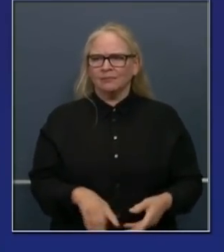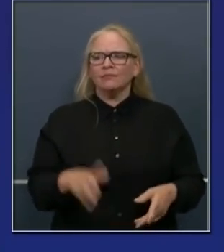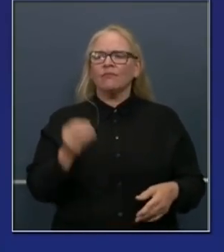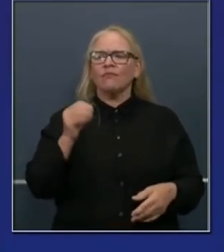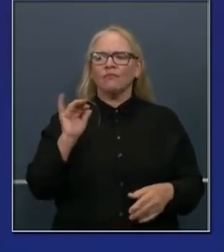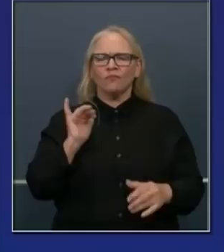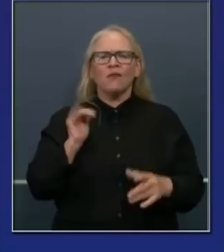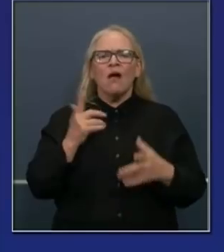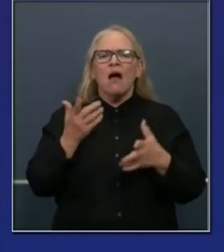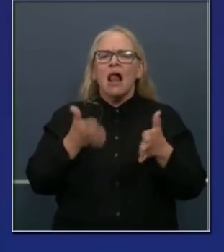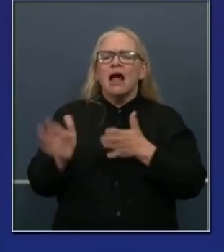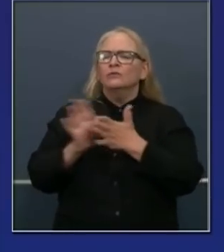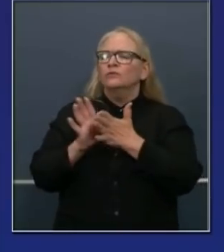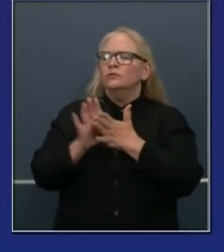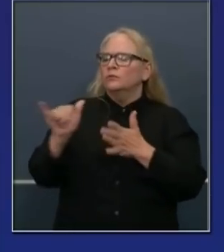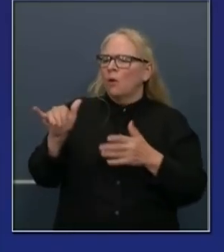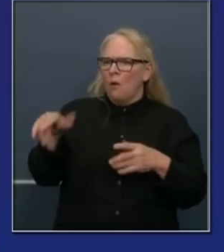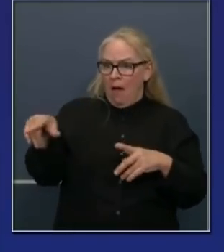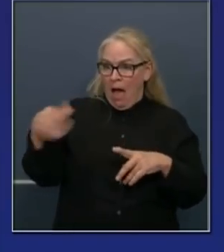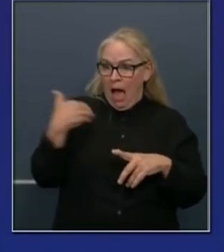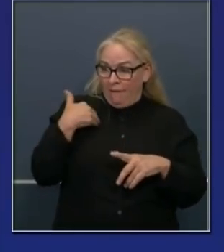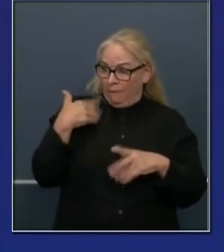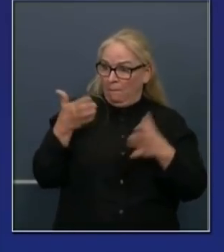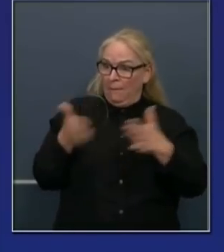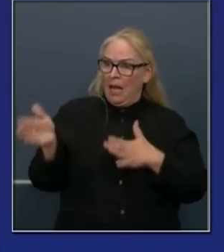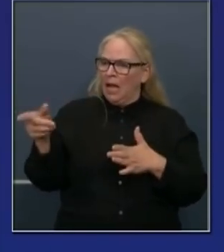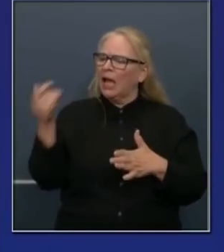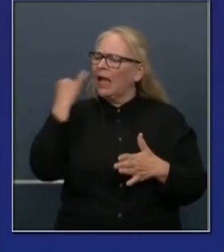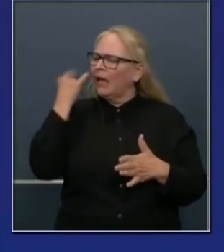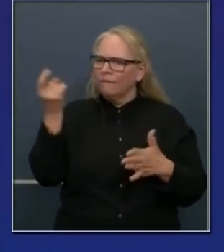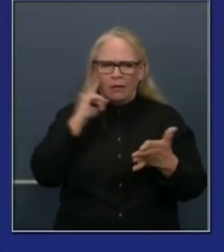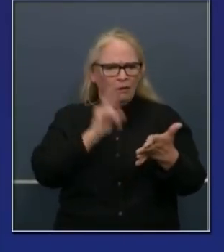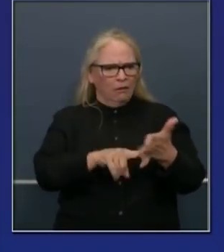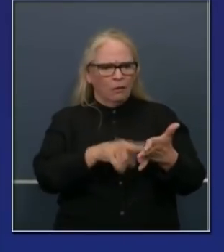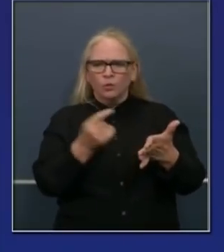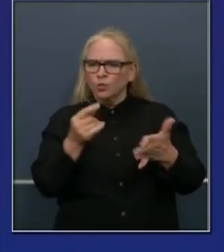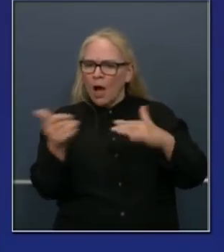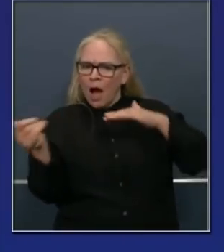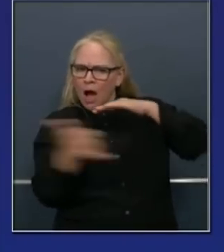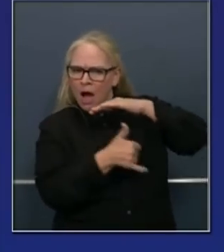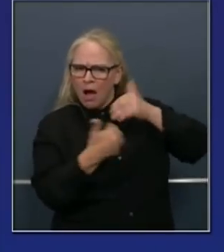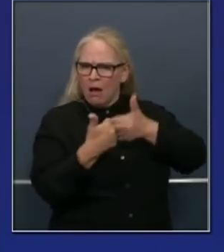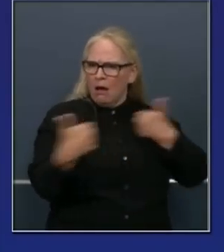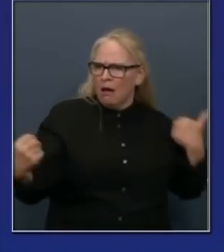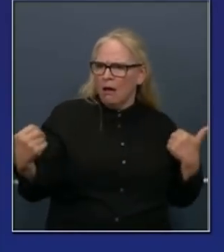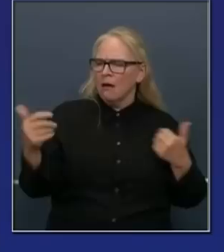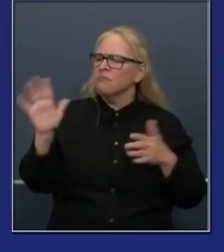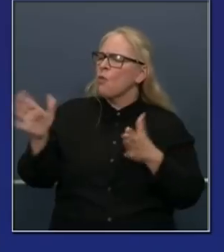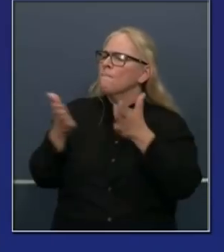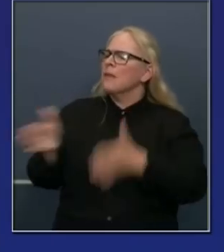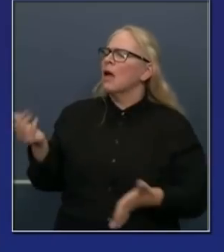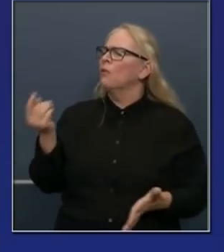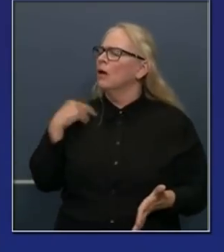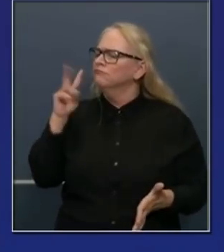THAT MANY SCHOOLS HAVE ALONG THE LINES OF ADAPTATIONS HAVE QUARANTINE PROTOCOLS AND I WANT